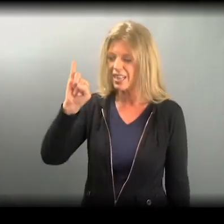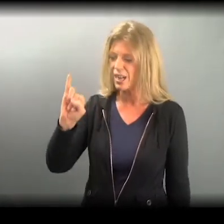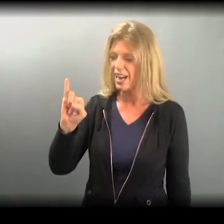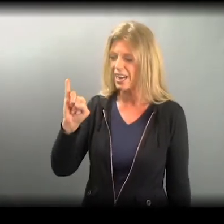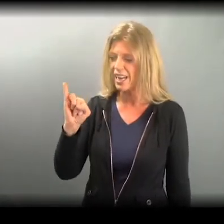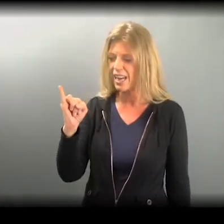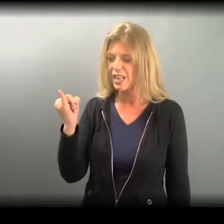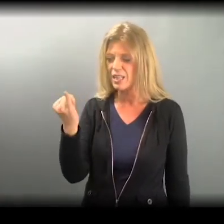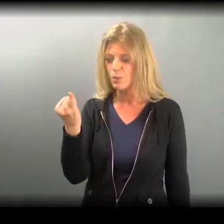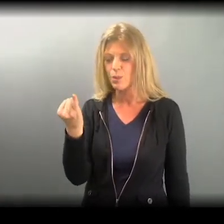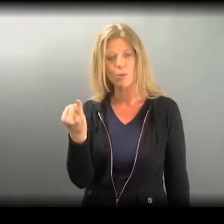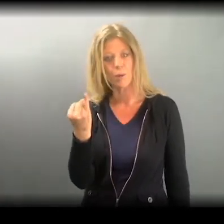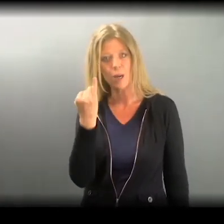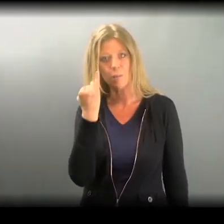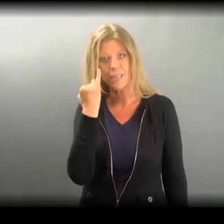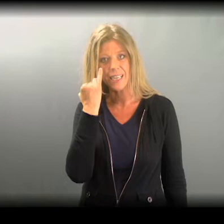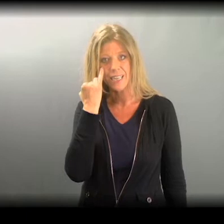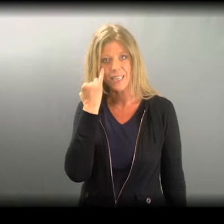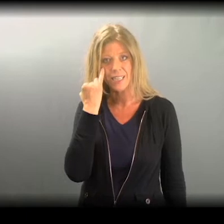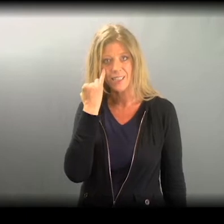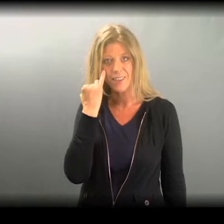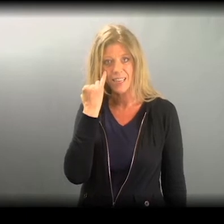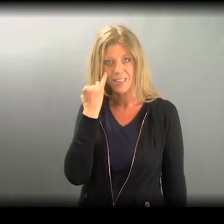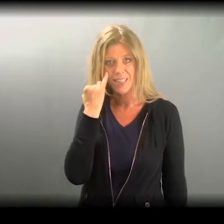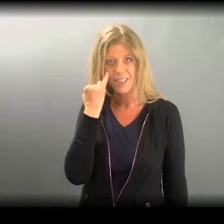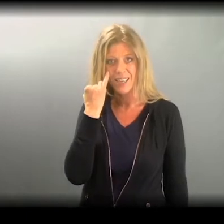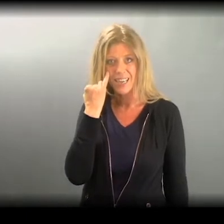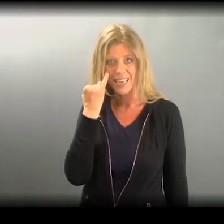I-hand. Put your palm is in and touch right under your eye.